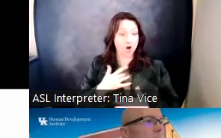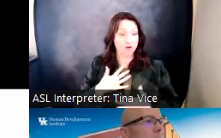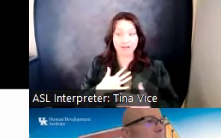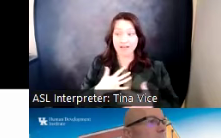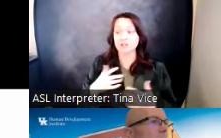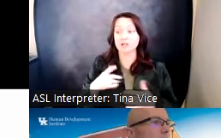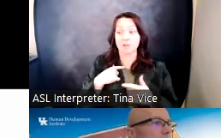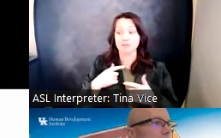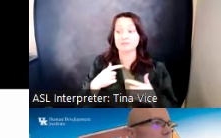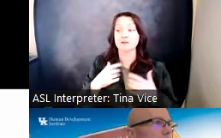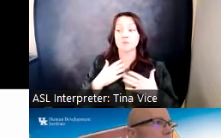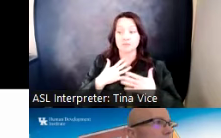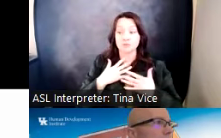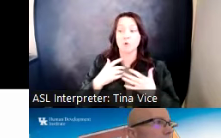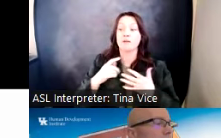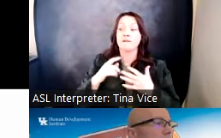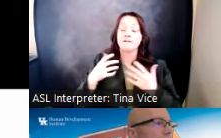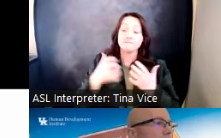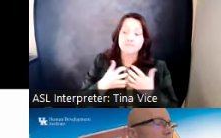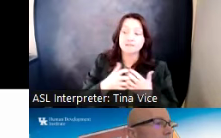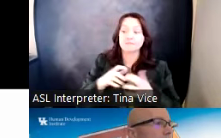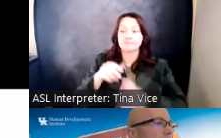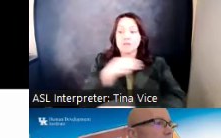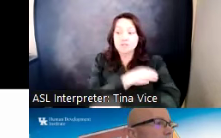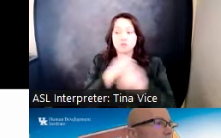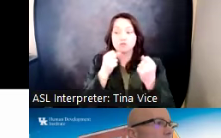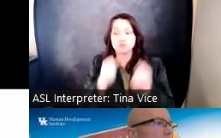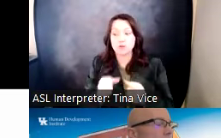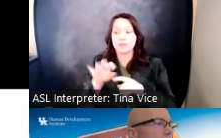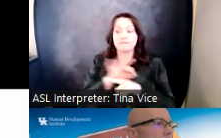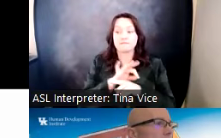improved muscular strength, functional mobility, and swimming distance.